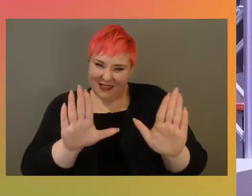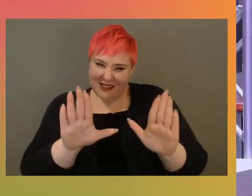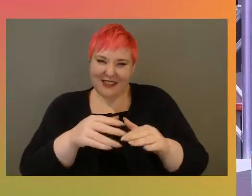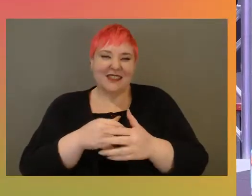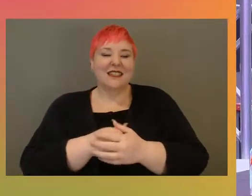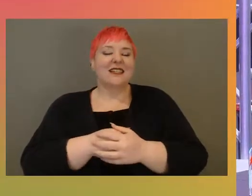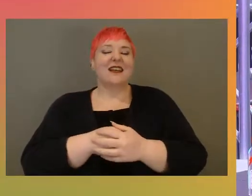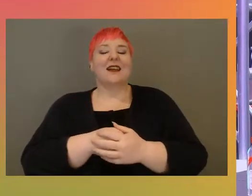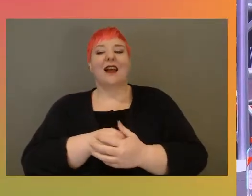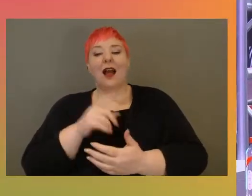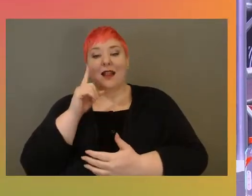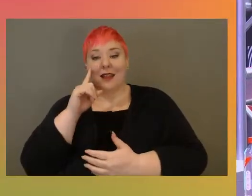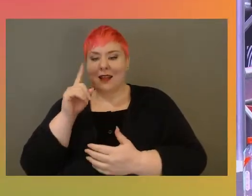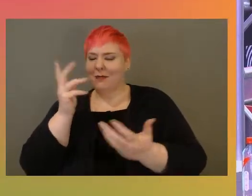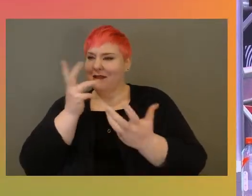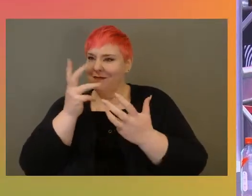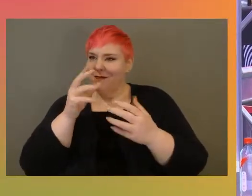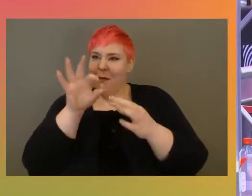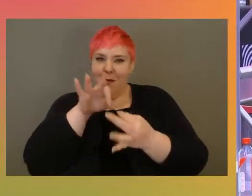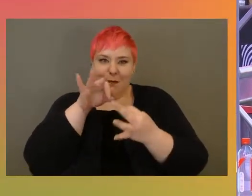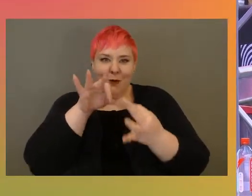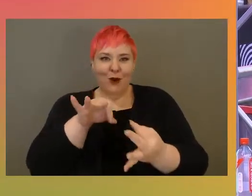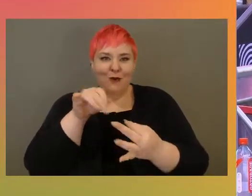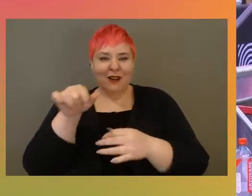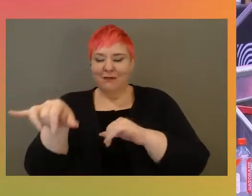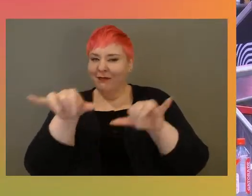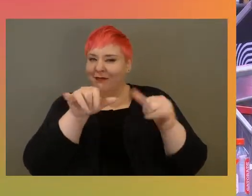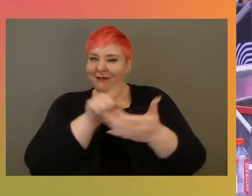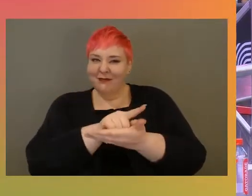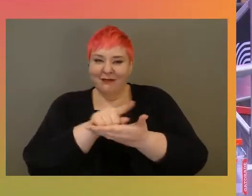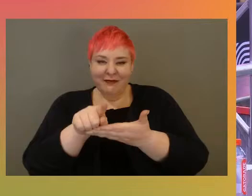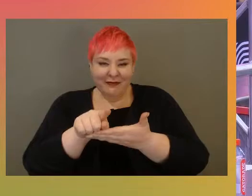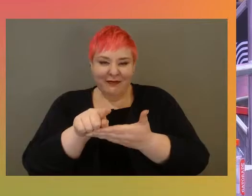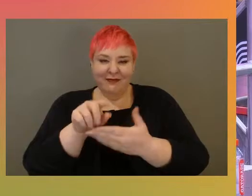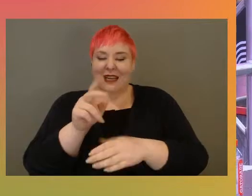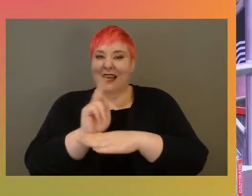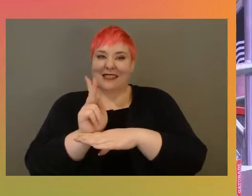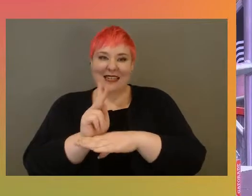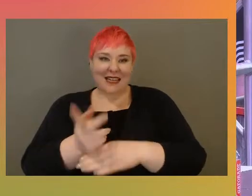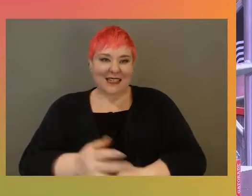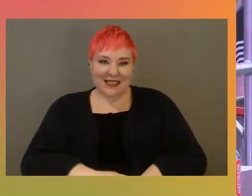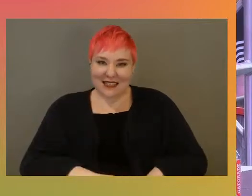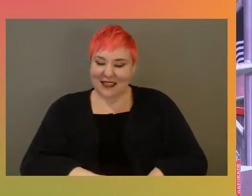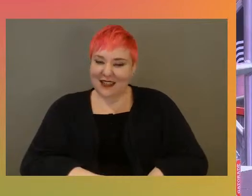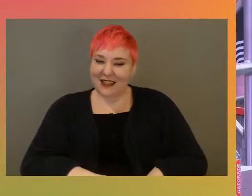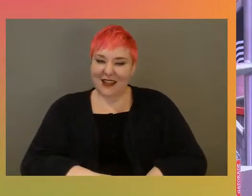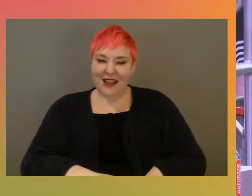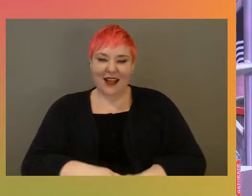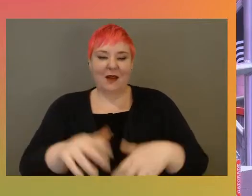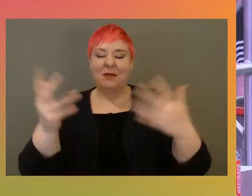WORLD. AND THAT IS NOT BEING BIASED,